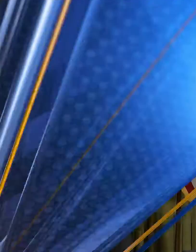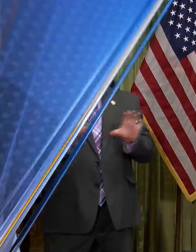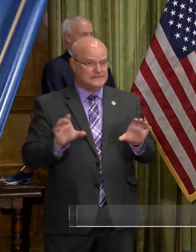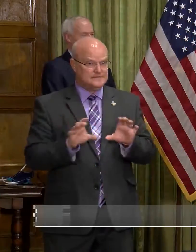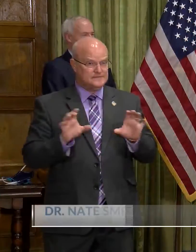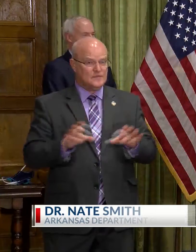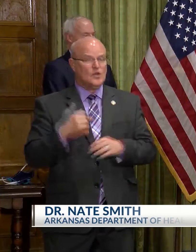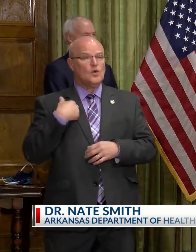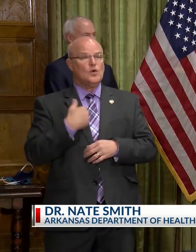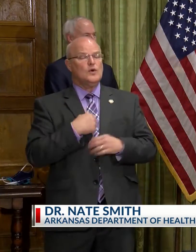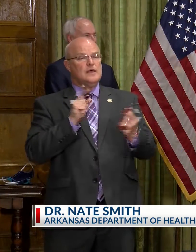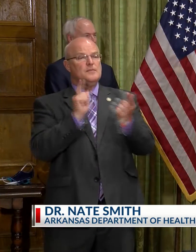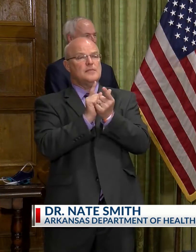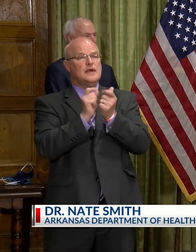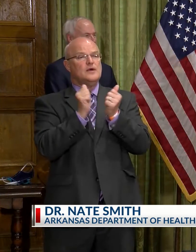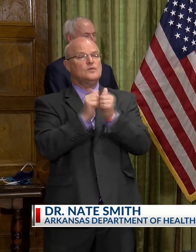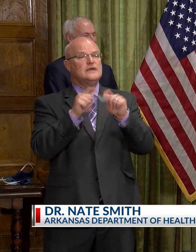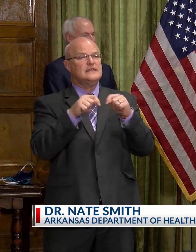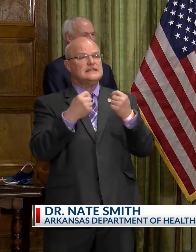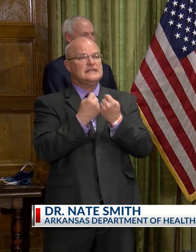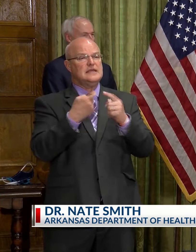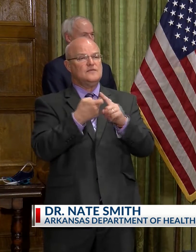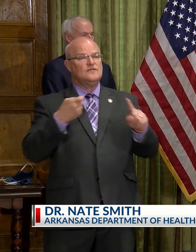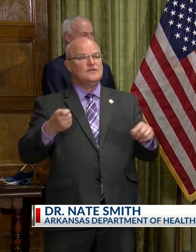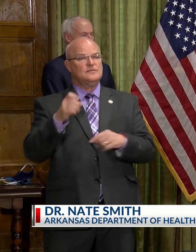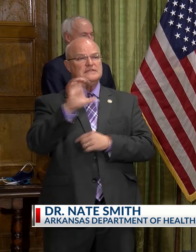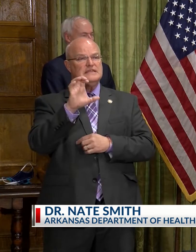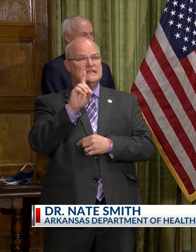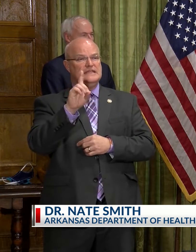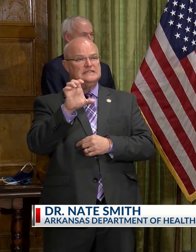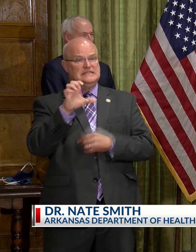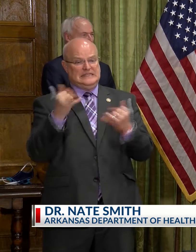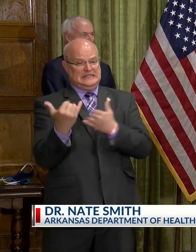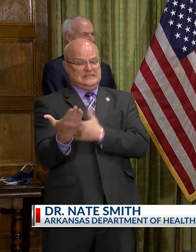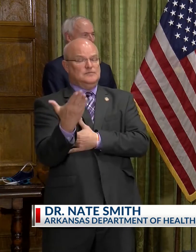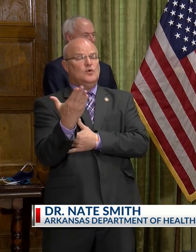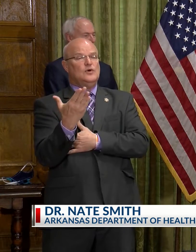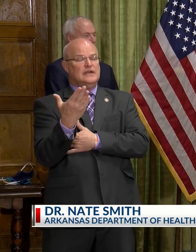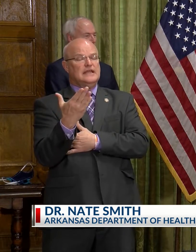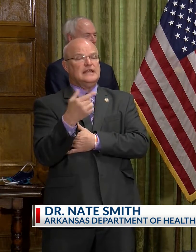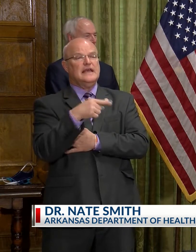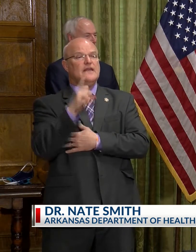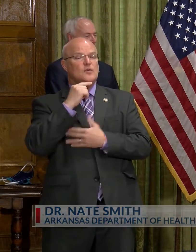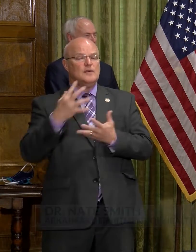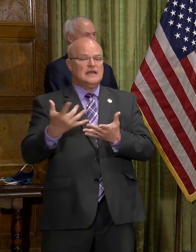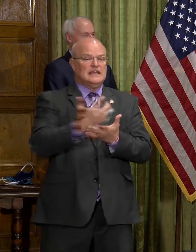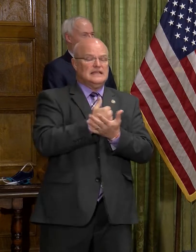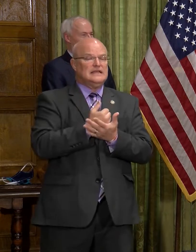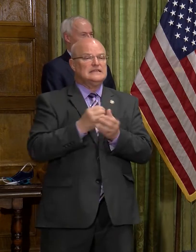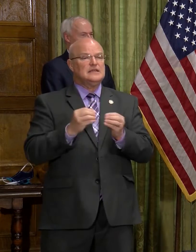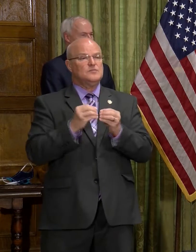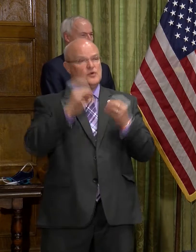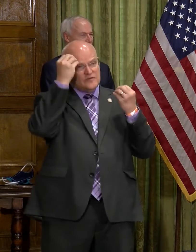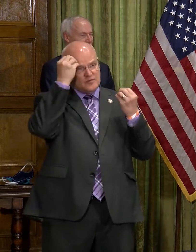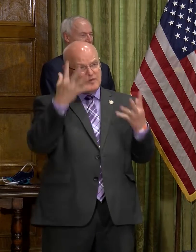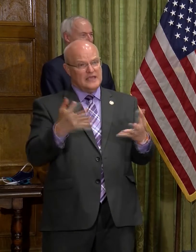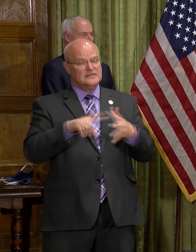Department of Health "We met with the team from CDC this morning, they will be collecting additional information and begin their investigation but we've talked